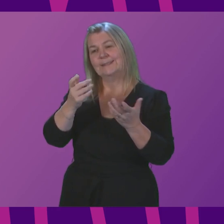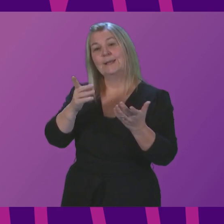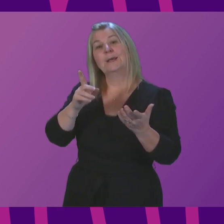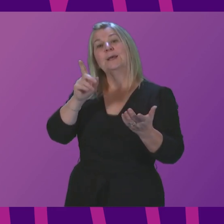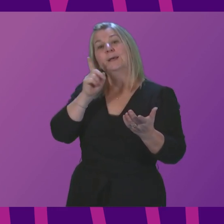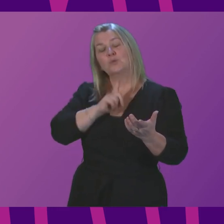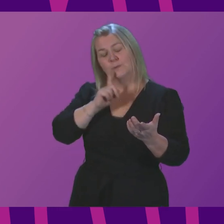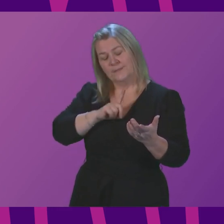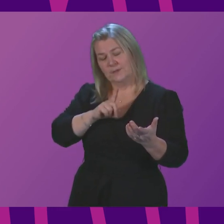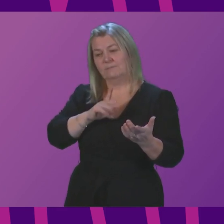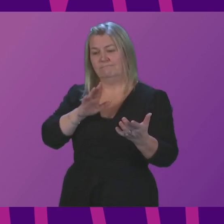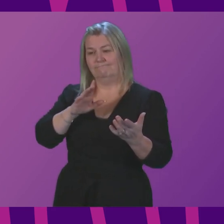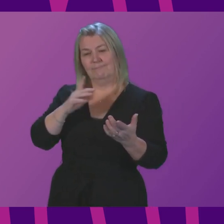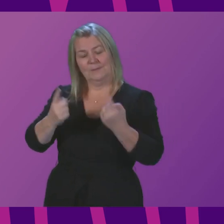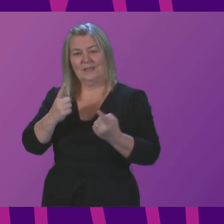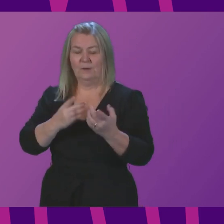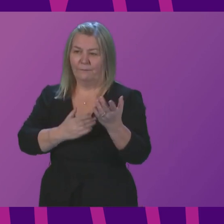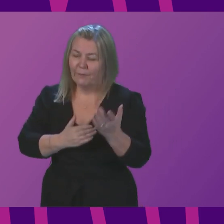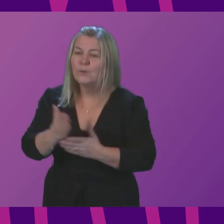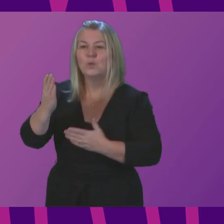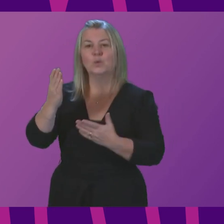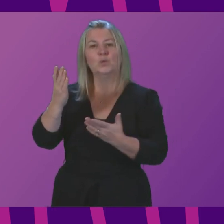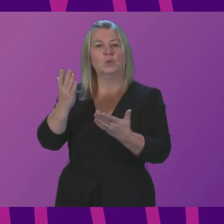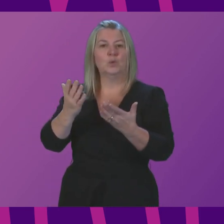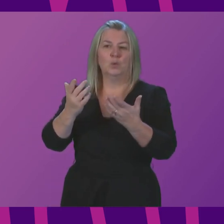way through the judicial system and who have been brave enough to come forward and report